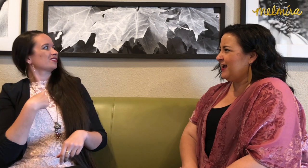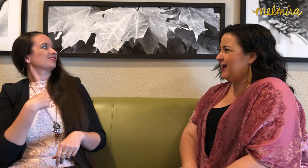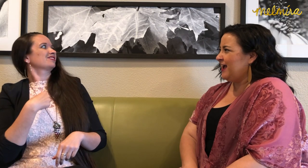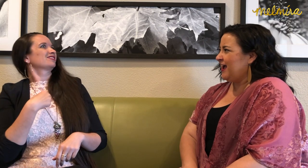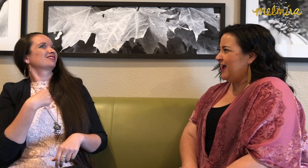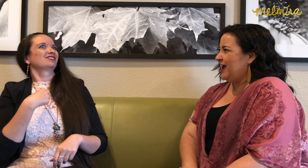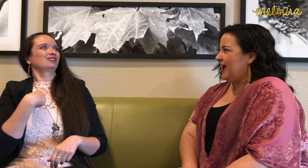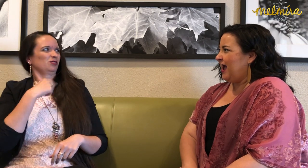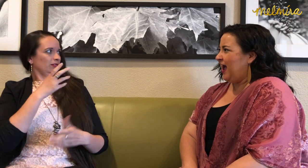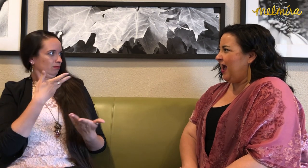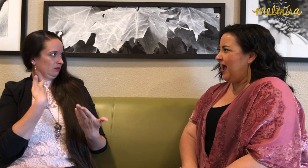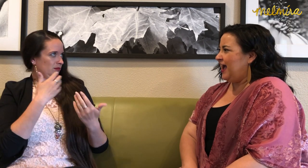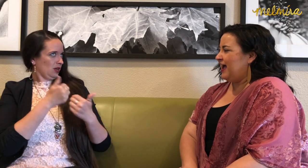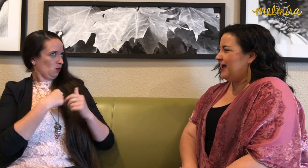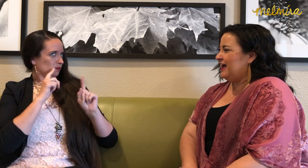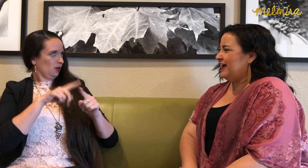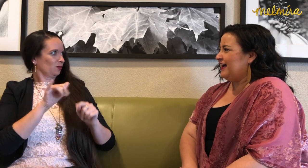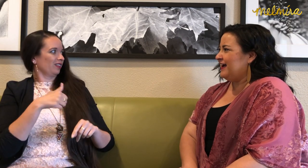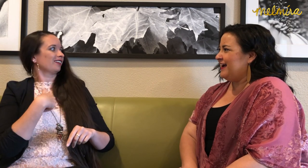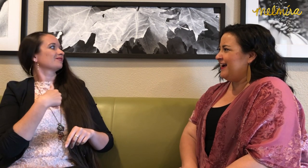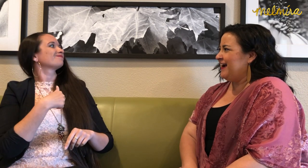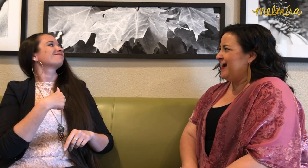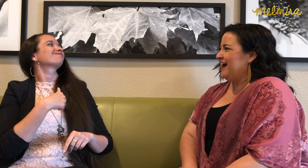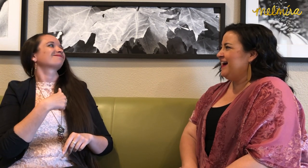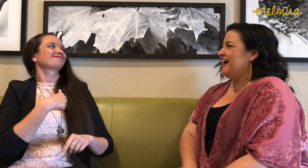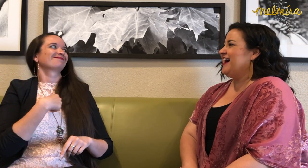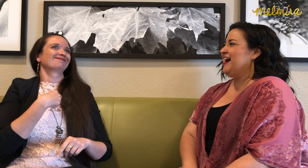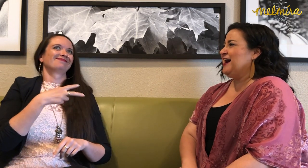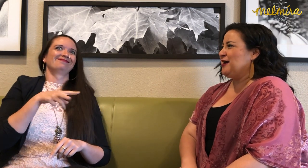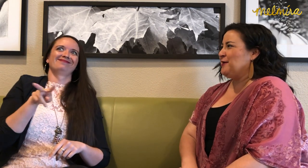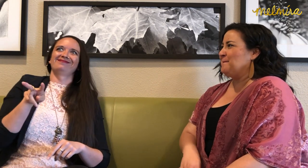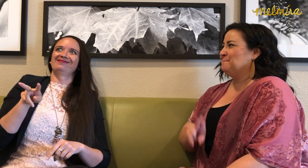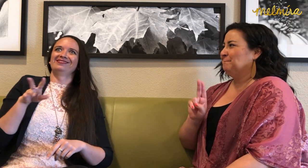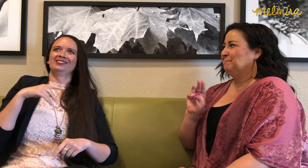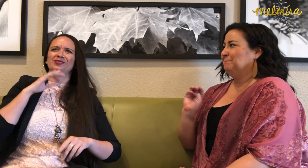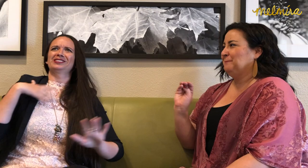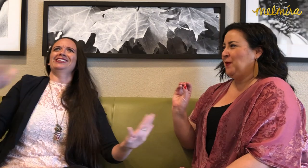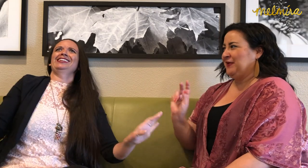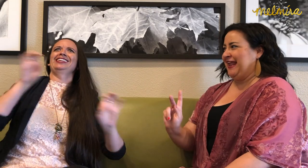Of course I wasn't sure how to respond to that. I just smiled and looked away.